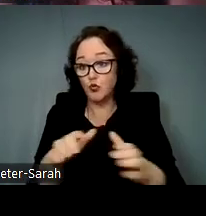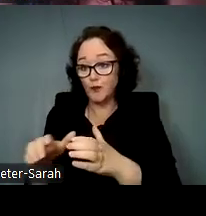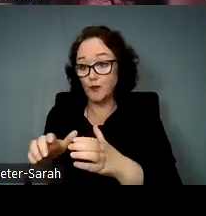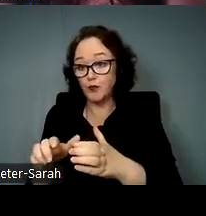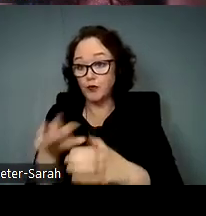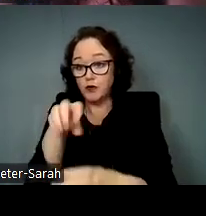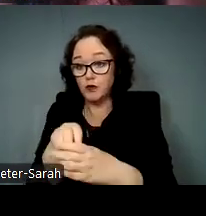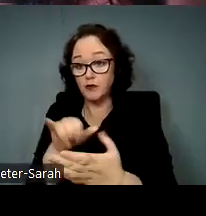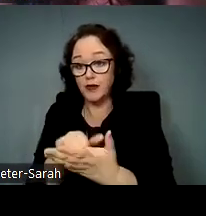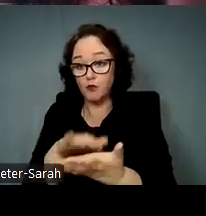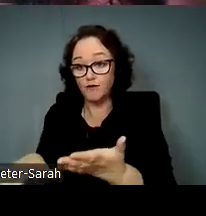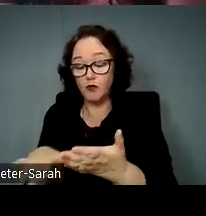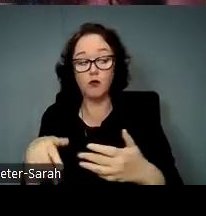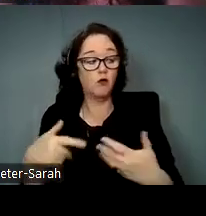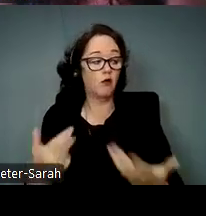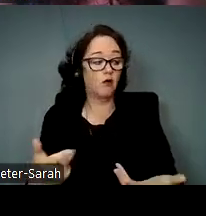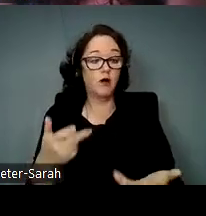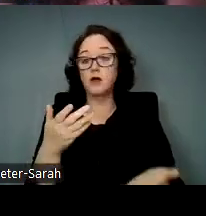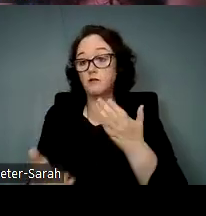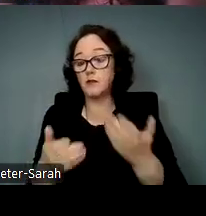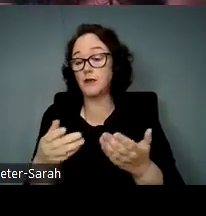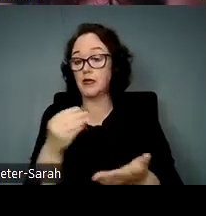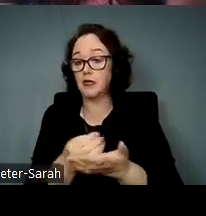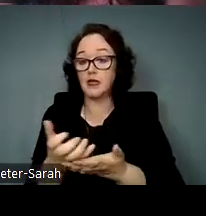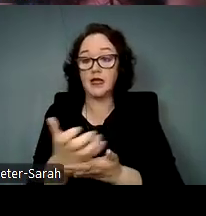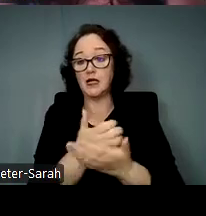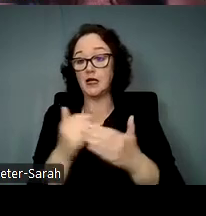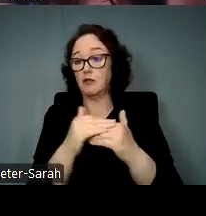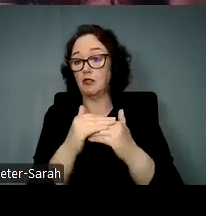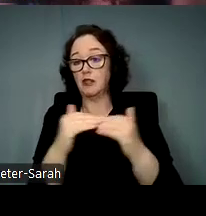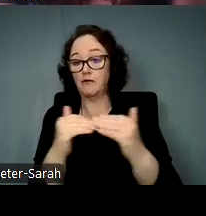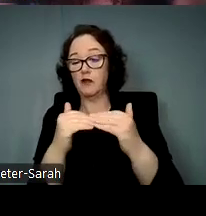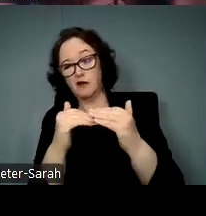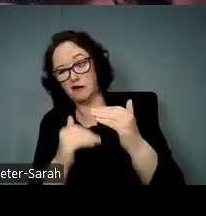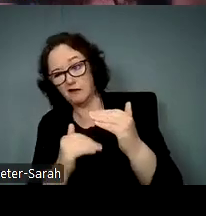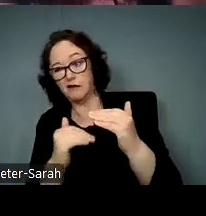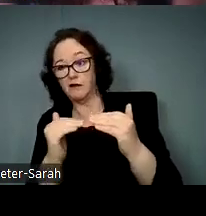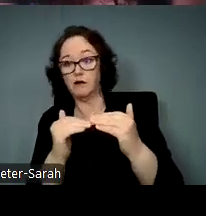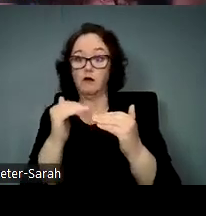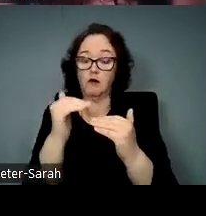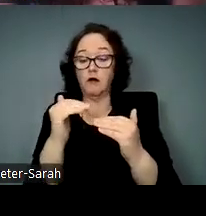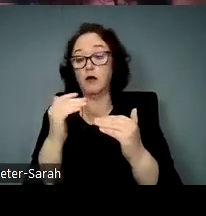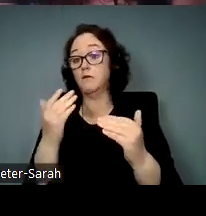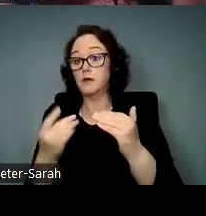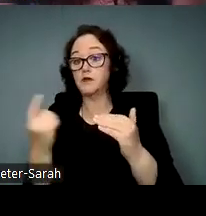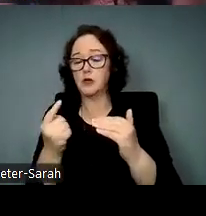the income level high enough so that maybe there's people who are just over the income limits, and if they raised it a little